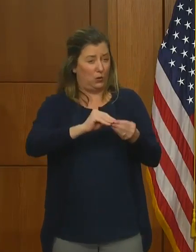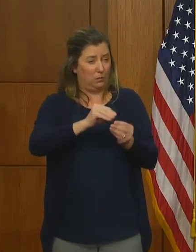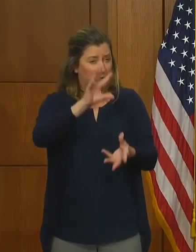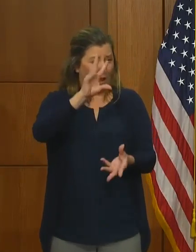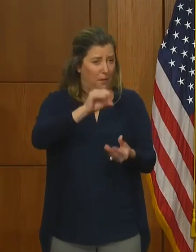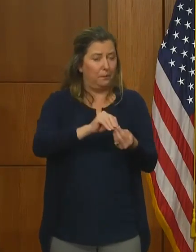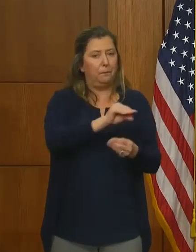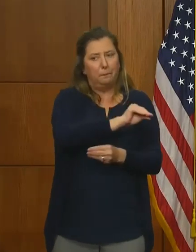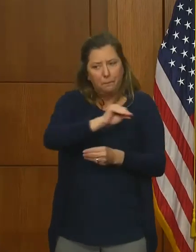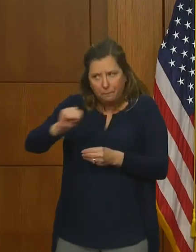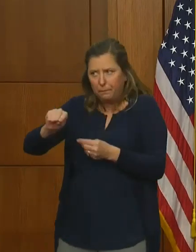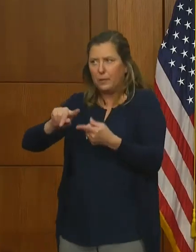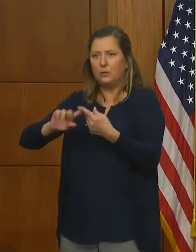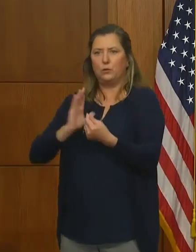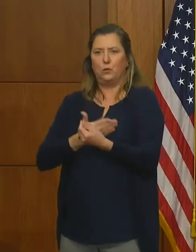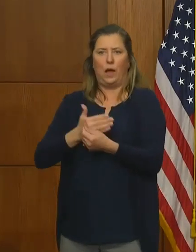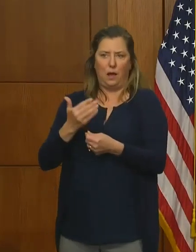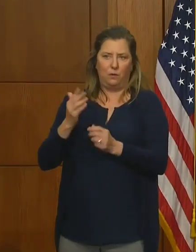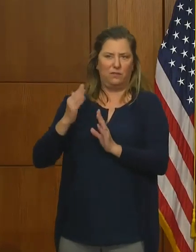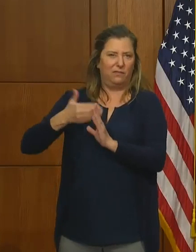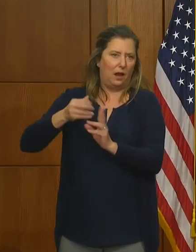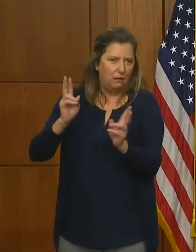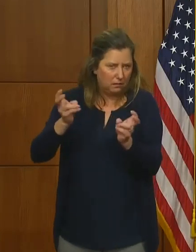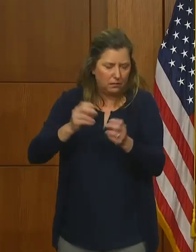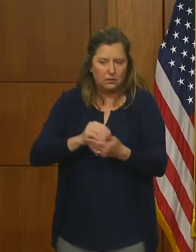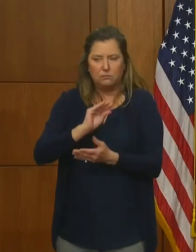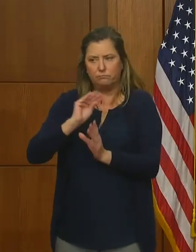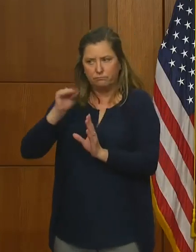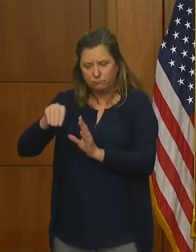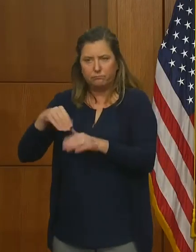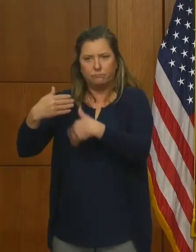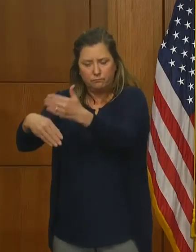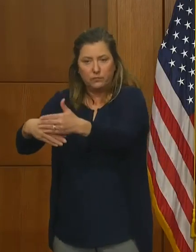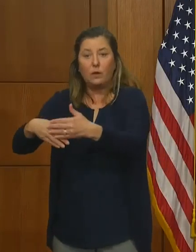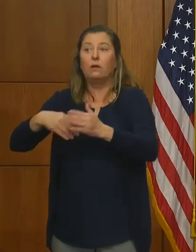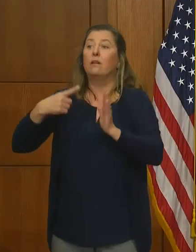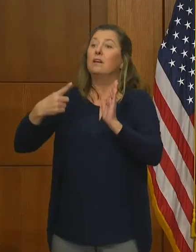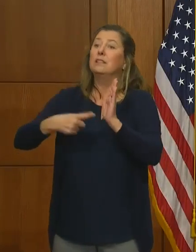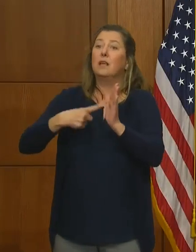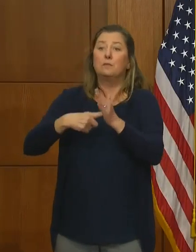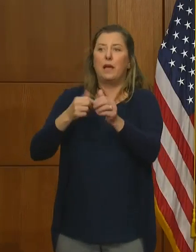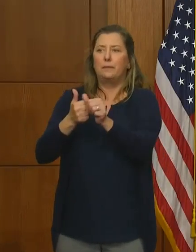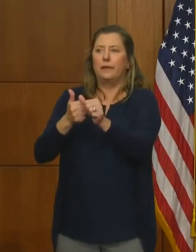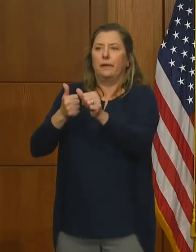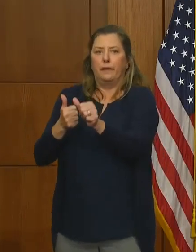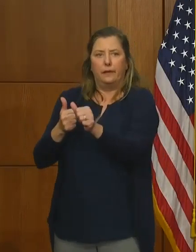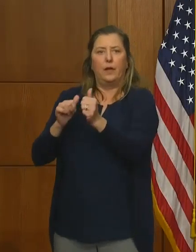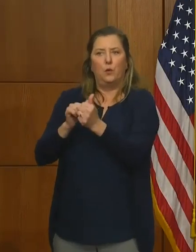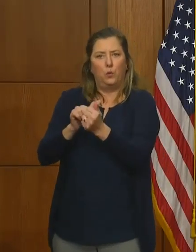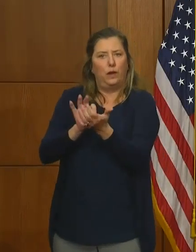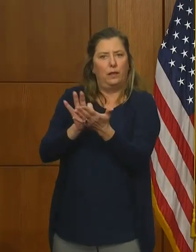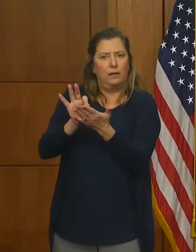WITH AN OUTBREAK ARE ADDED AS QUICKLY AS POSSIBLE TO THAT